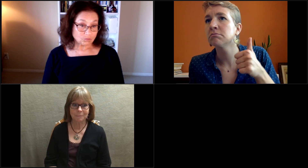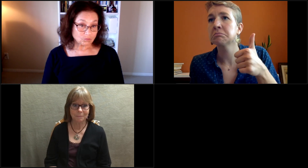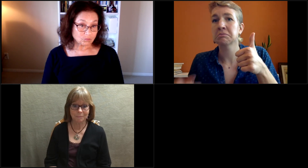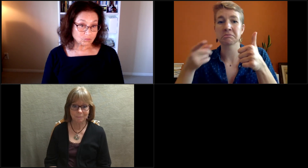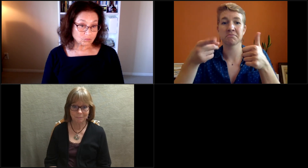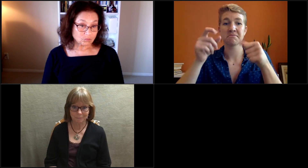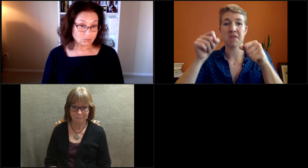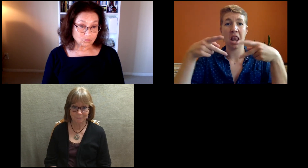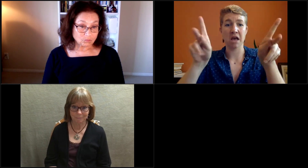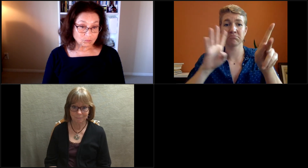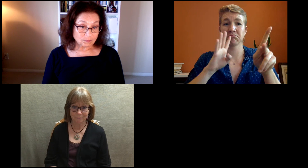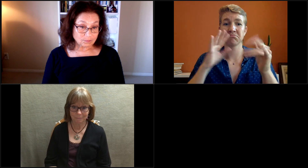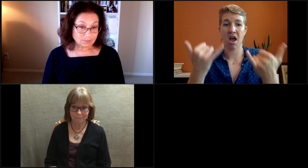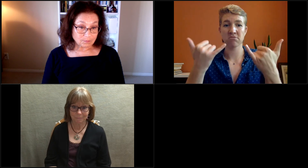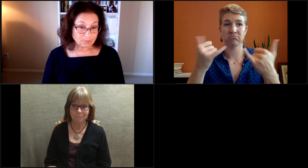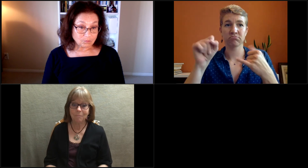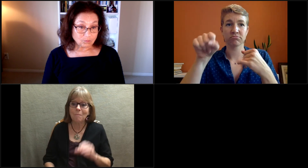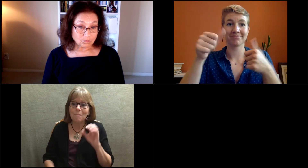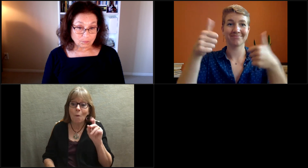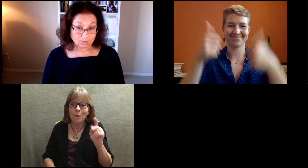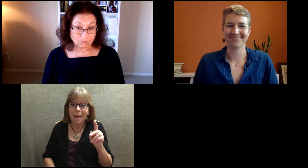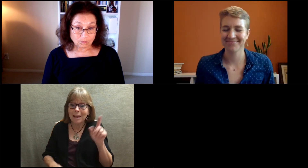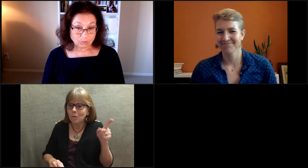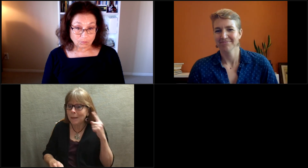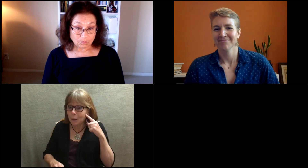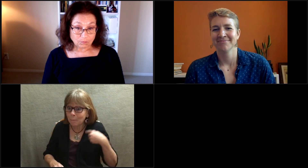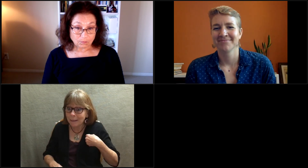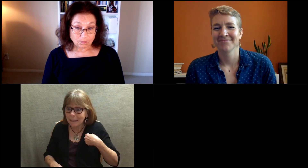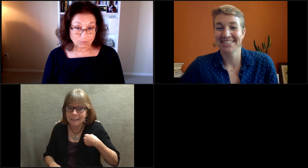[Salikoko Mufwene] OK, can you hear me? Yeah.